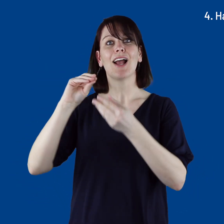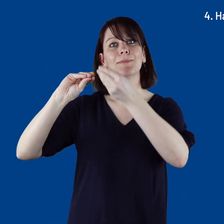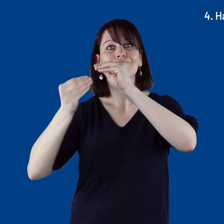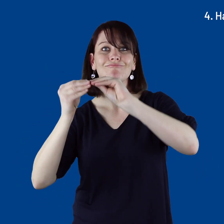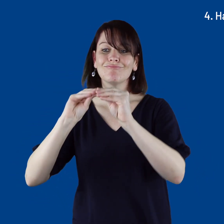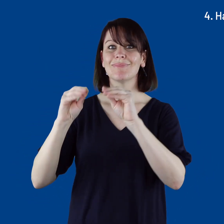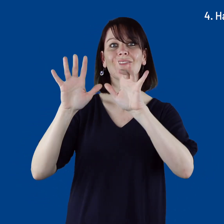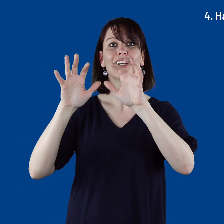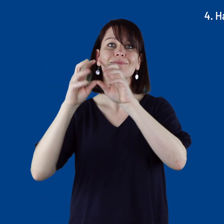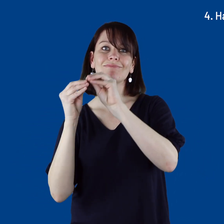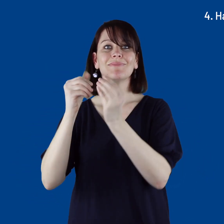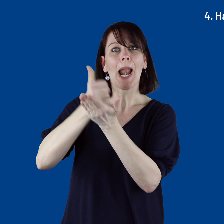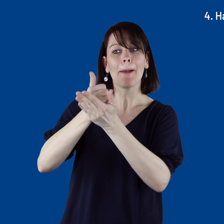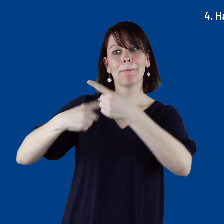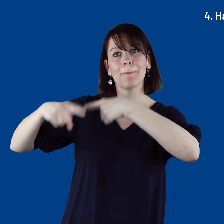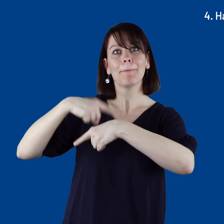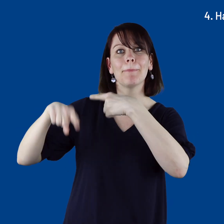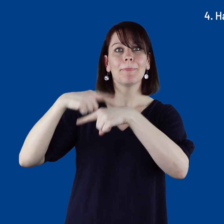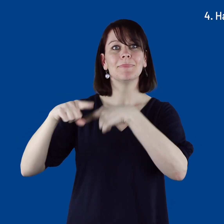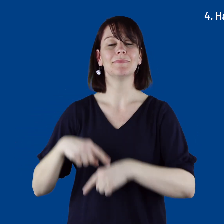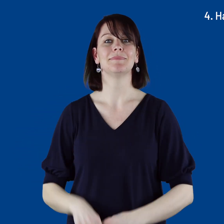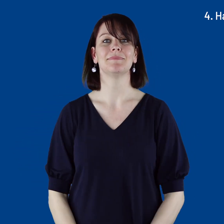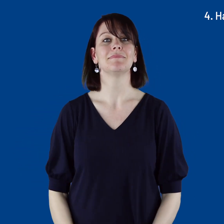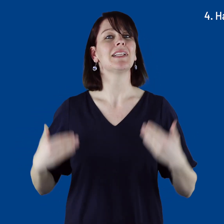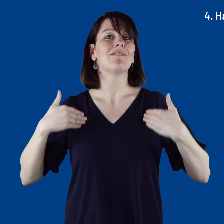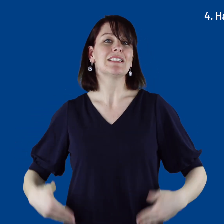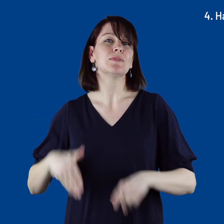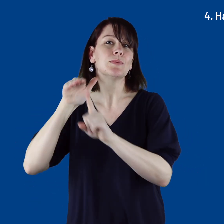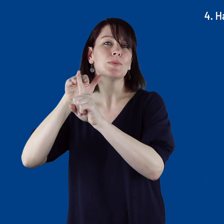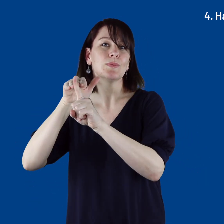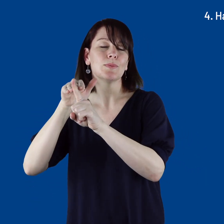their hands and manipulate them to help the child produce the sign. It's a physical cue for them.